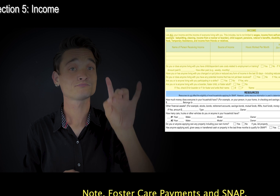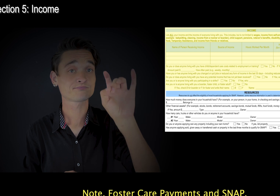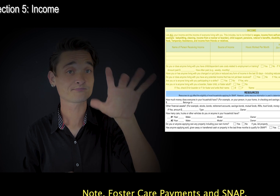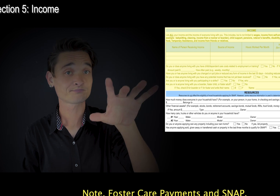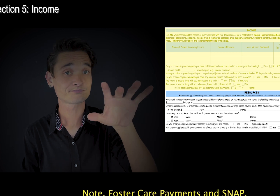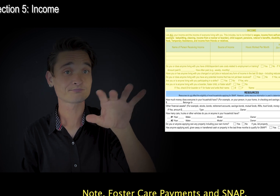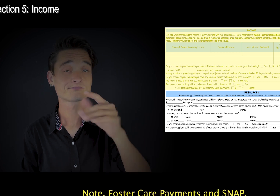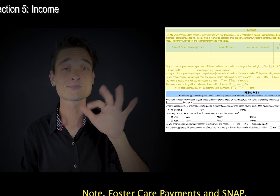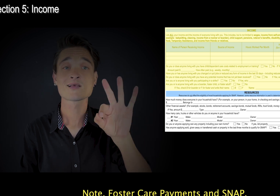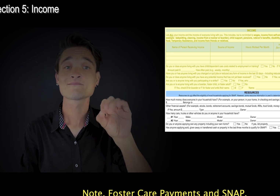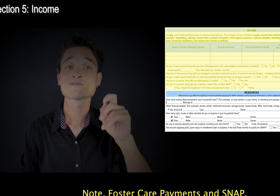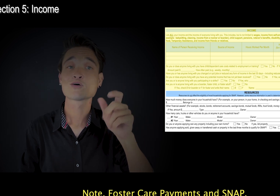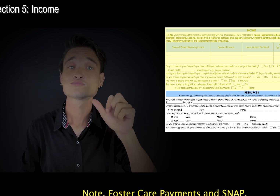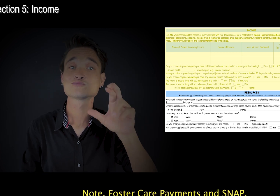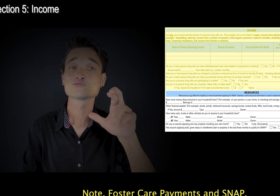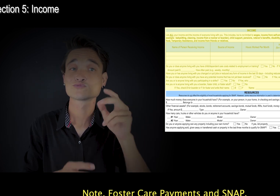Note, Foster Care Payments and SNAP.